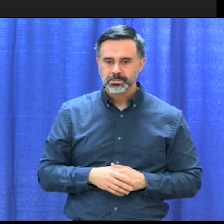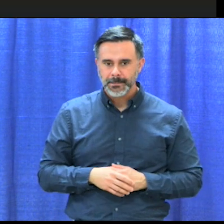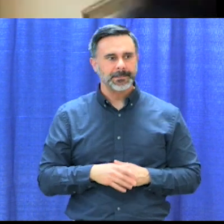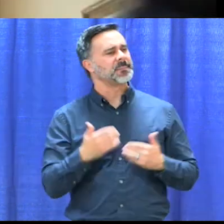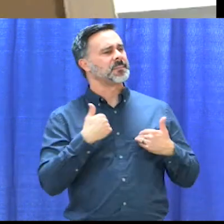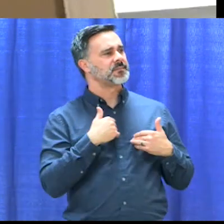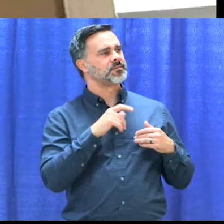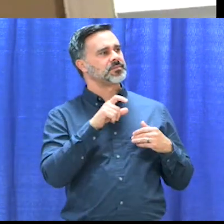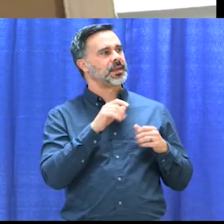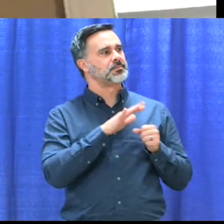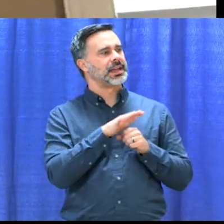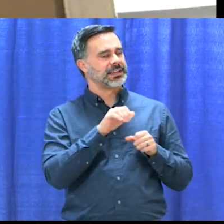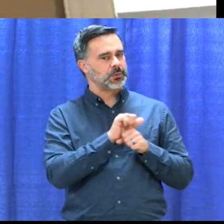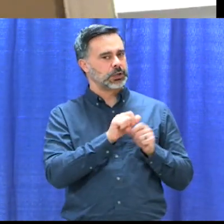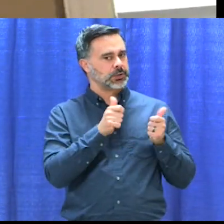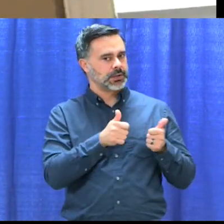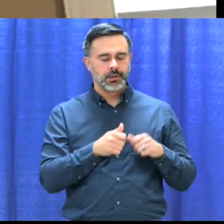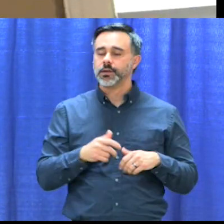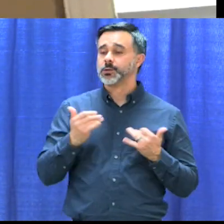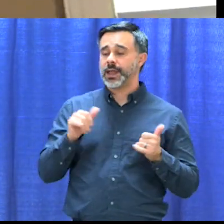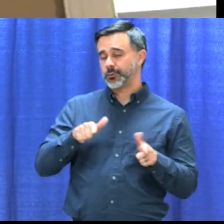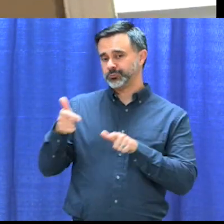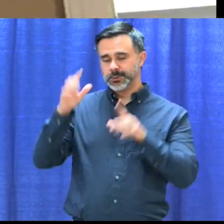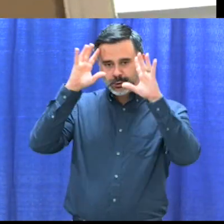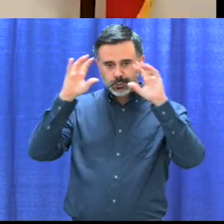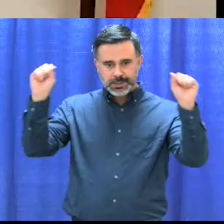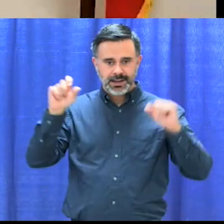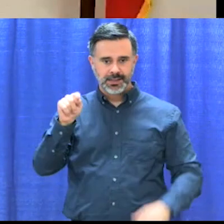So that Superintendent I'd like to turn it back over to you. [Thurmond speaking] Thank you madam co-chair.